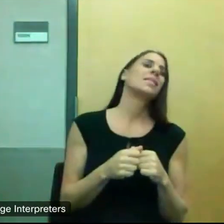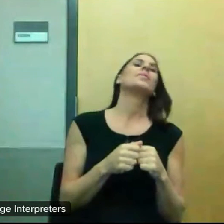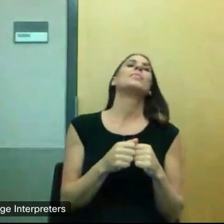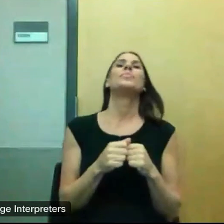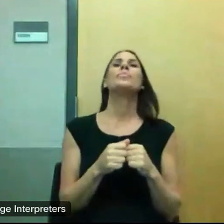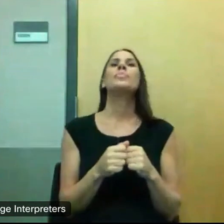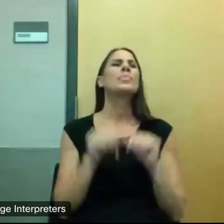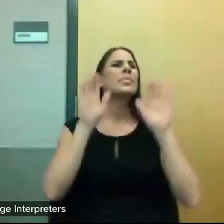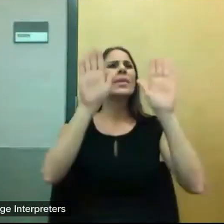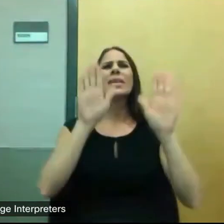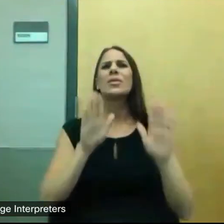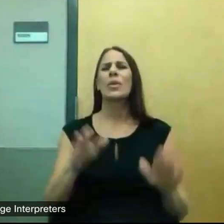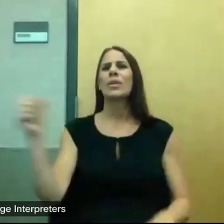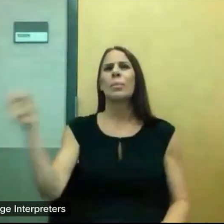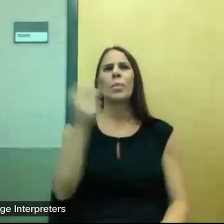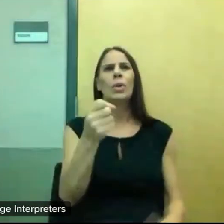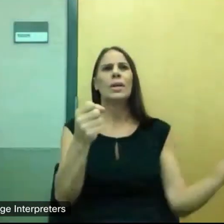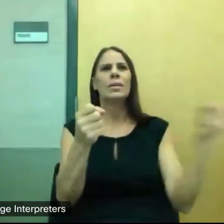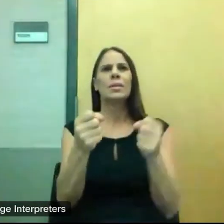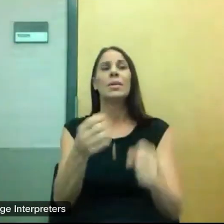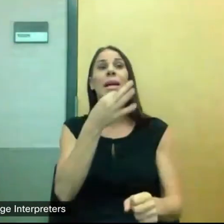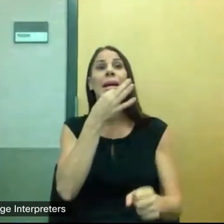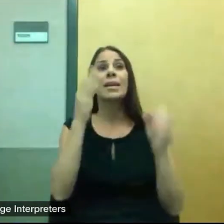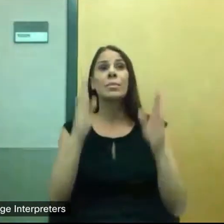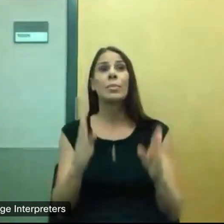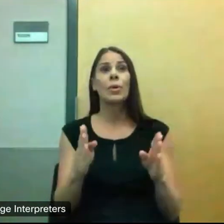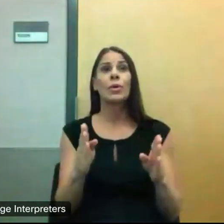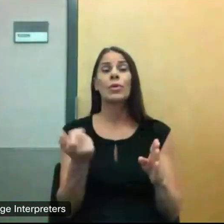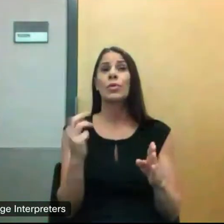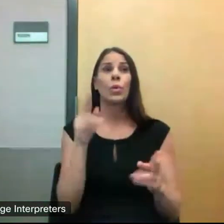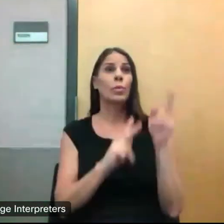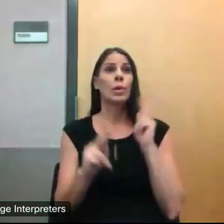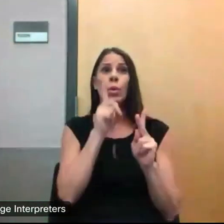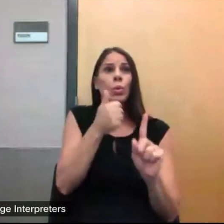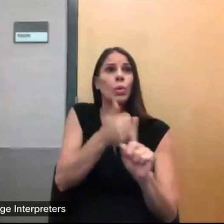pull it experts and, and those who are maybe not in political office and and take advantage